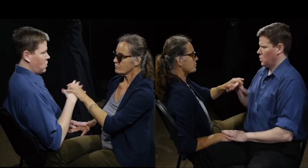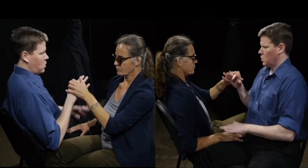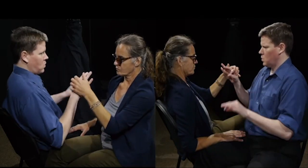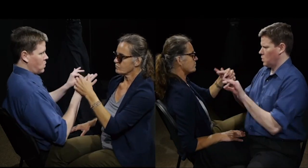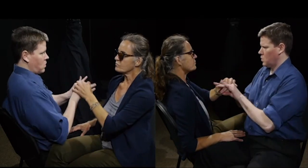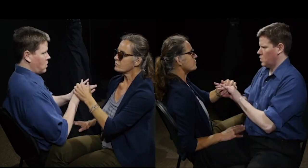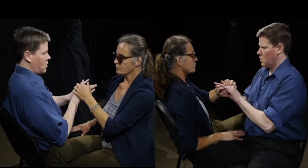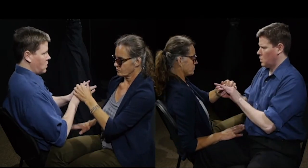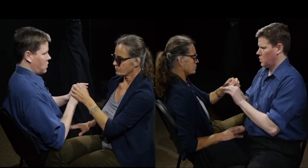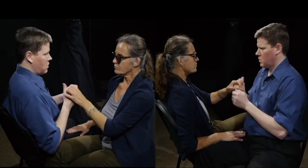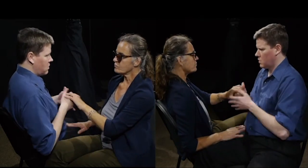in Protactile.